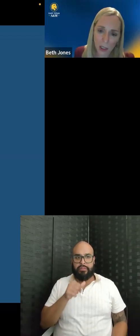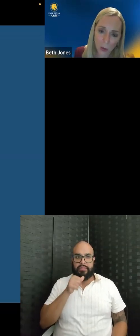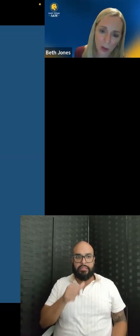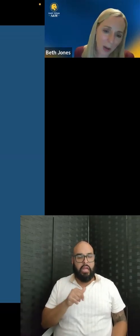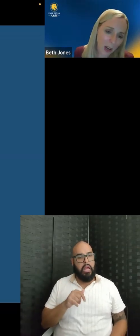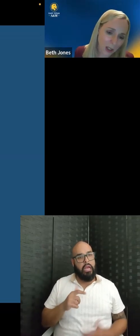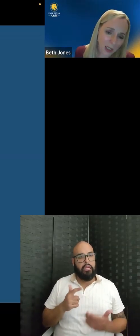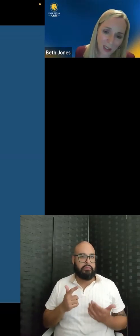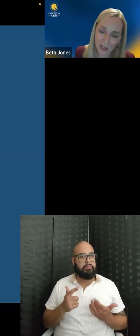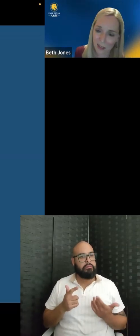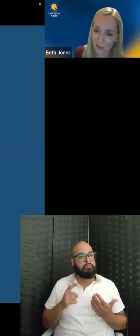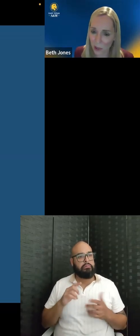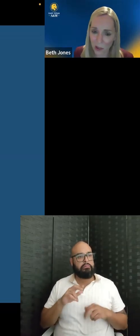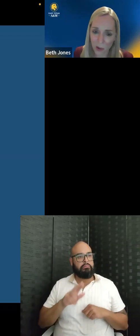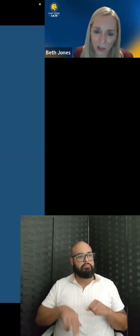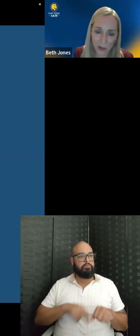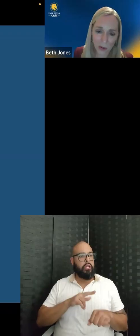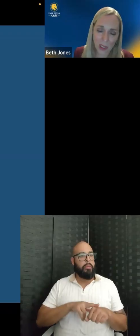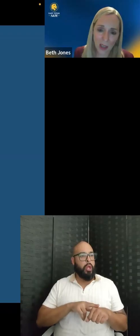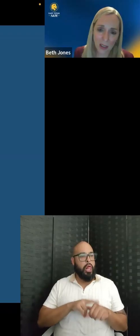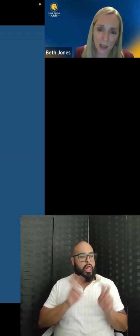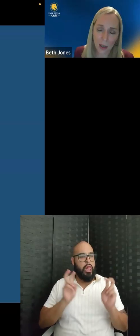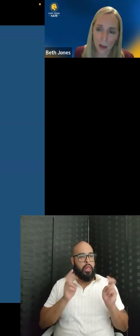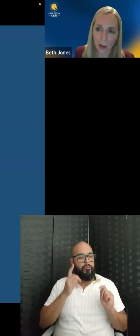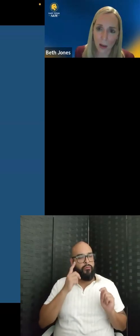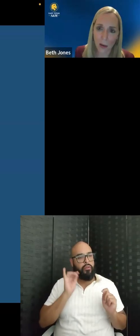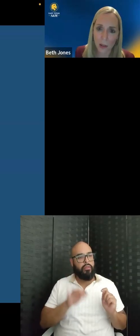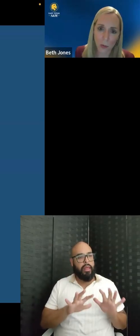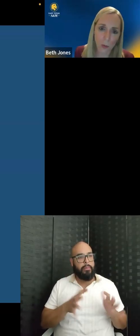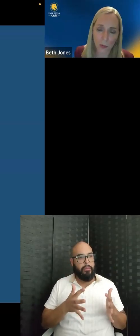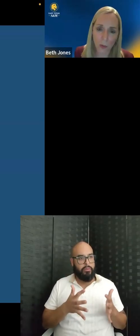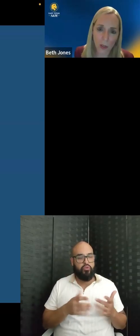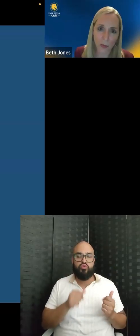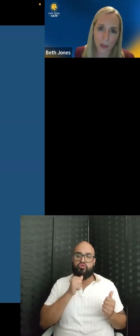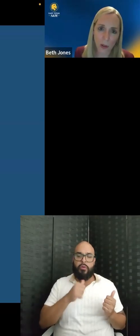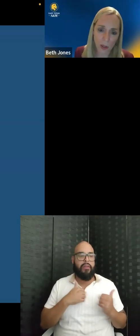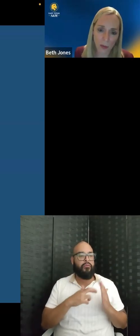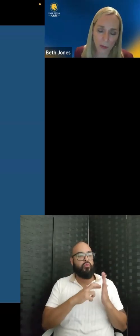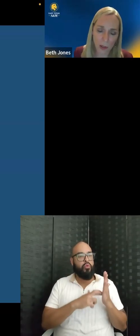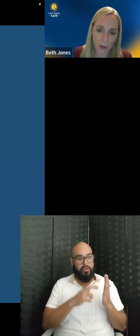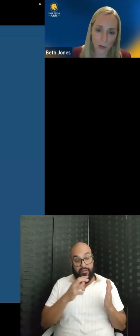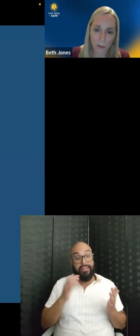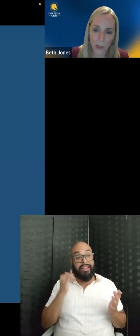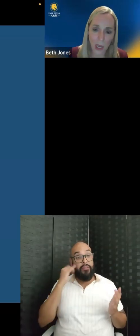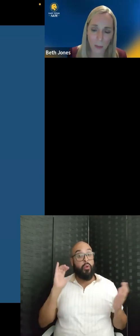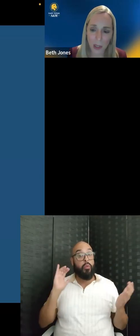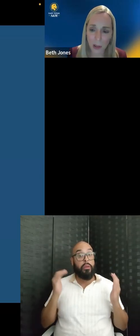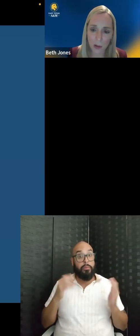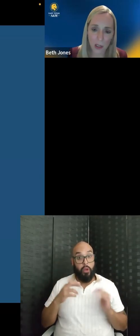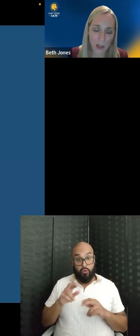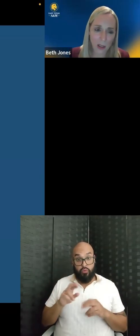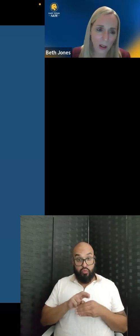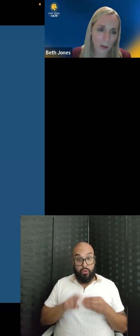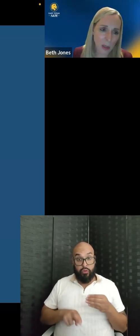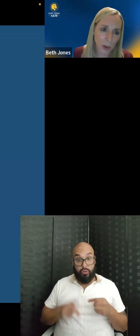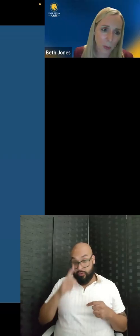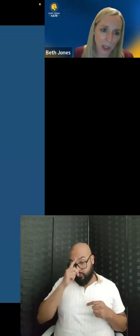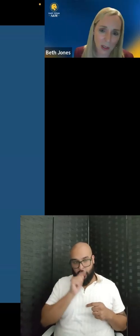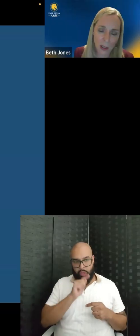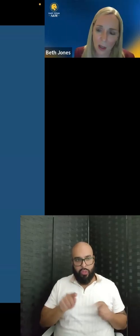And so comparing results on those tests to those of results of either sighted peers is not always appropriate.